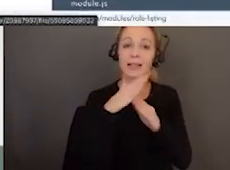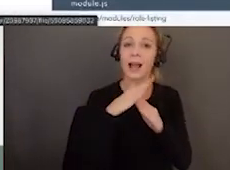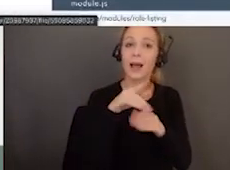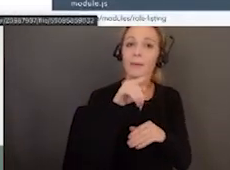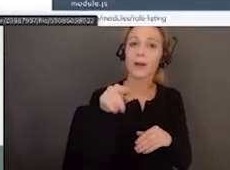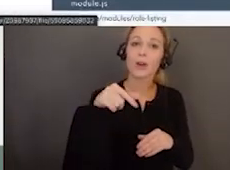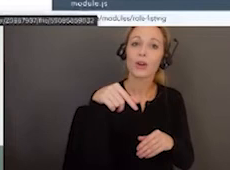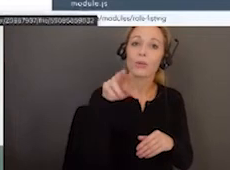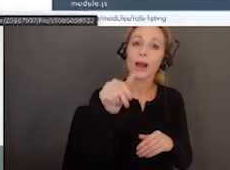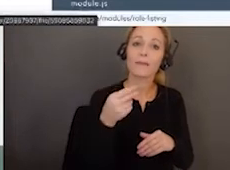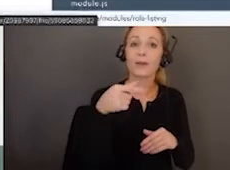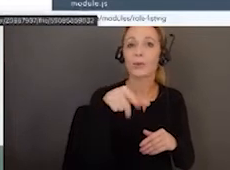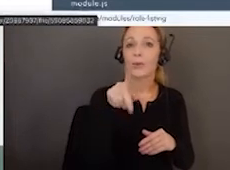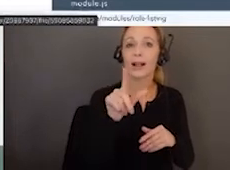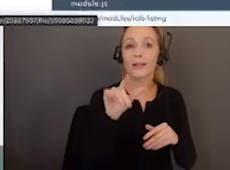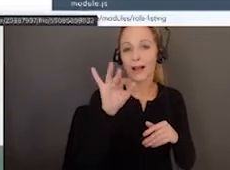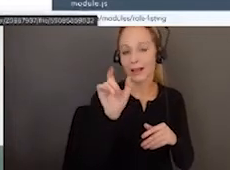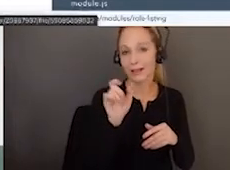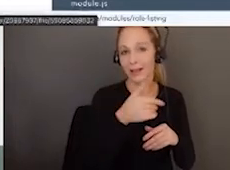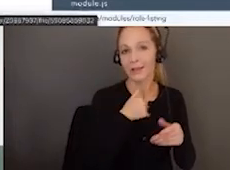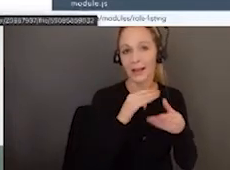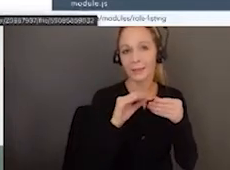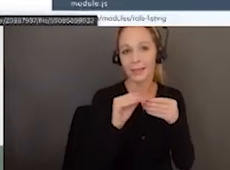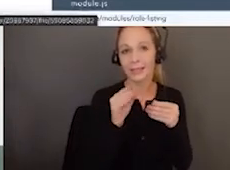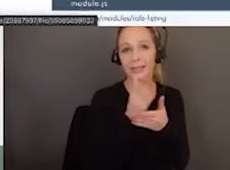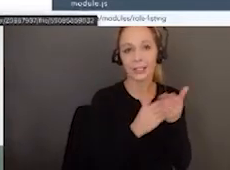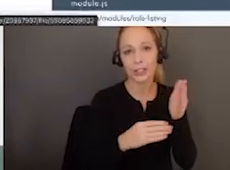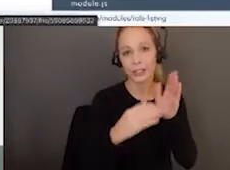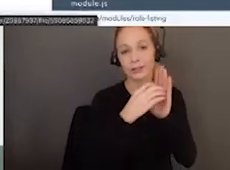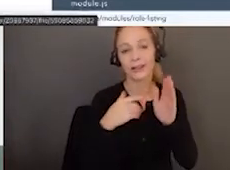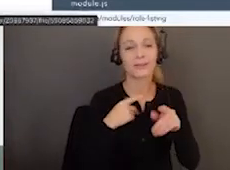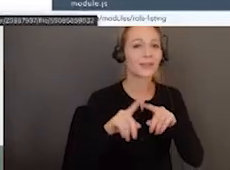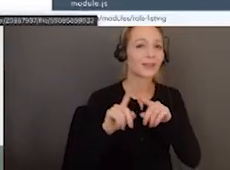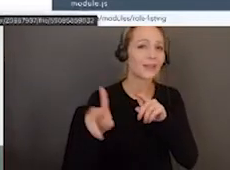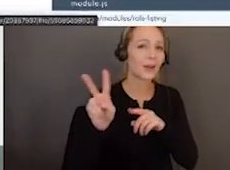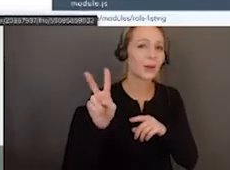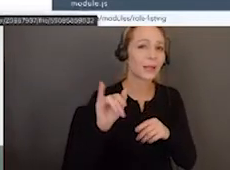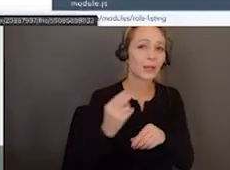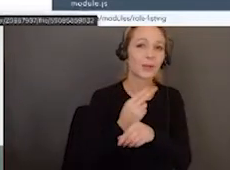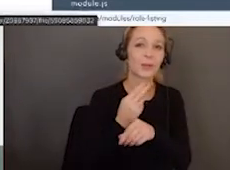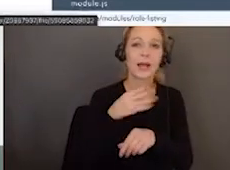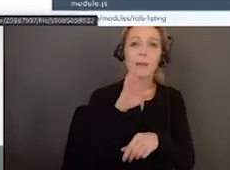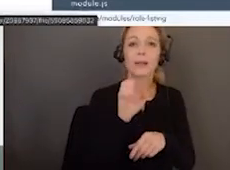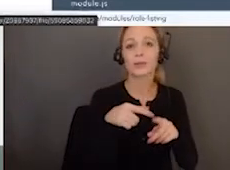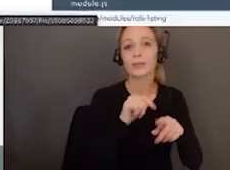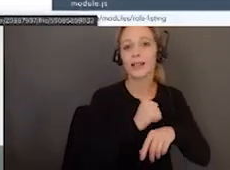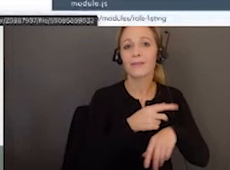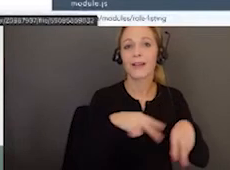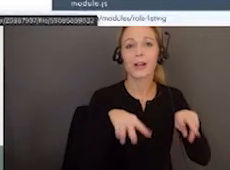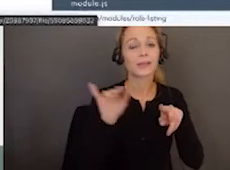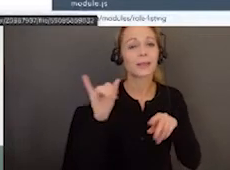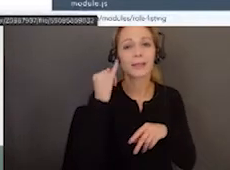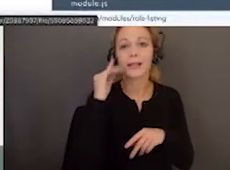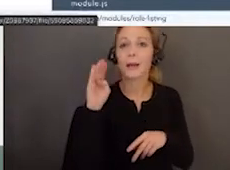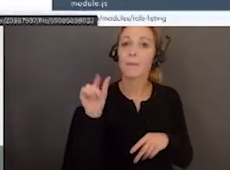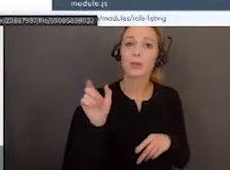THE GraphQL FILE, THERE'S THIS COMMENT SECTION. WE HAVE A NUMBER OF VARIABLES THAT USE HUBBLE TO SET THE VALUE.